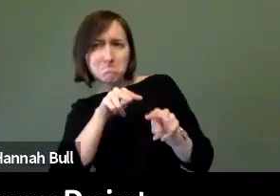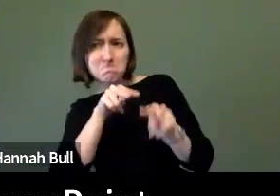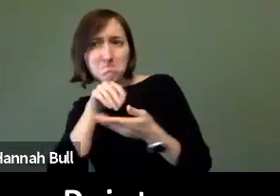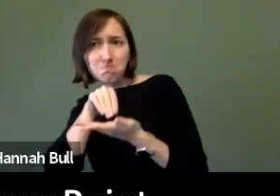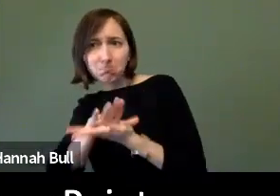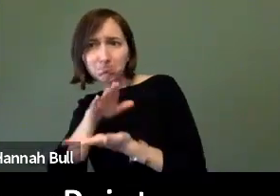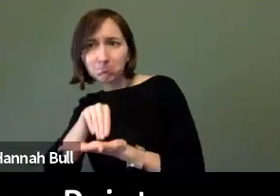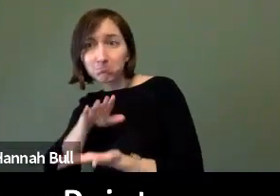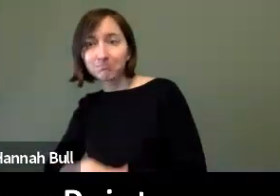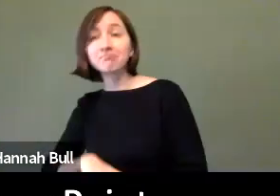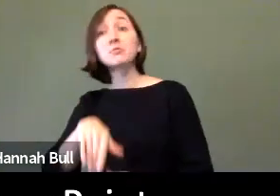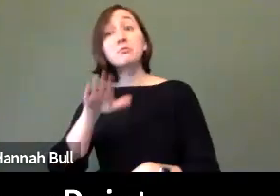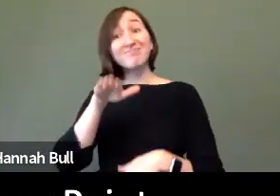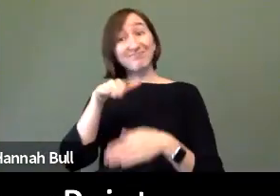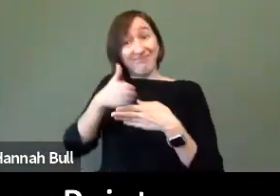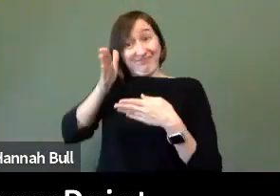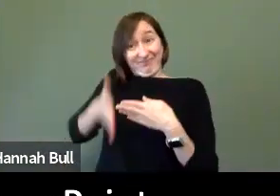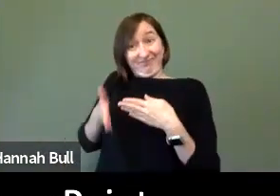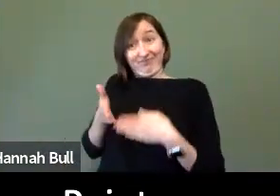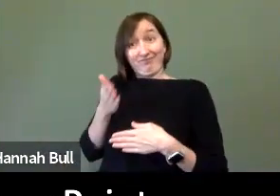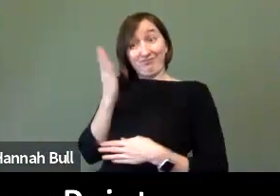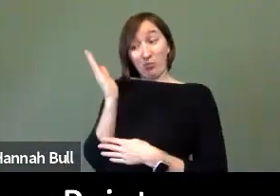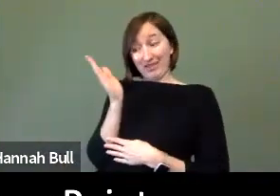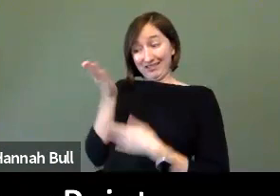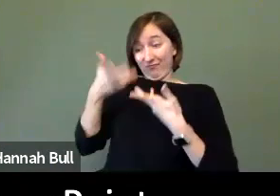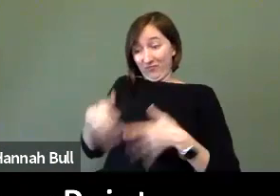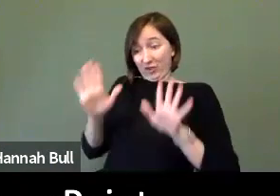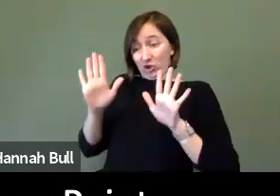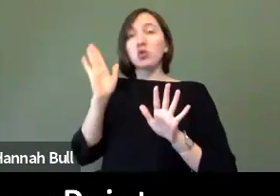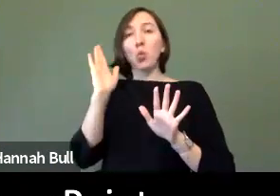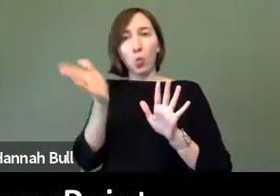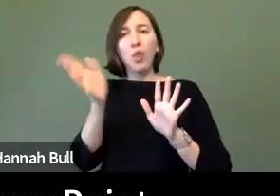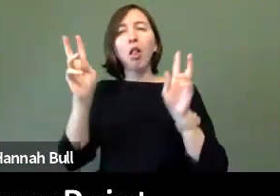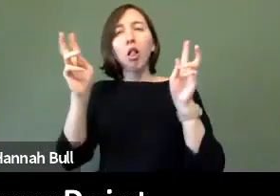at the end of the session focused on Q&A. So you'll have the opportunity to use